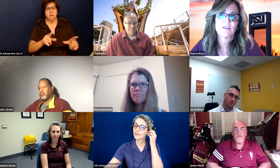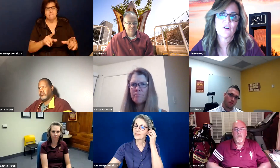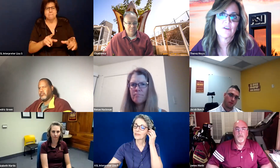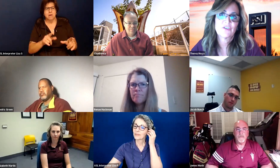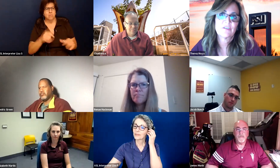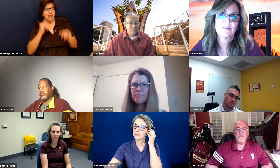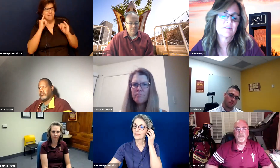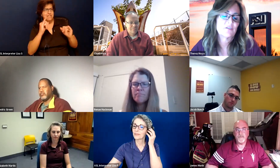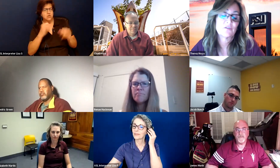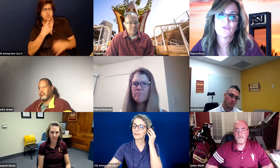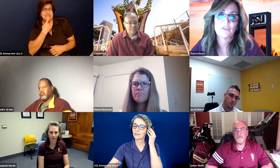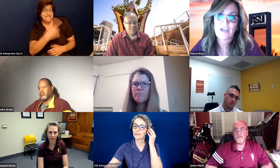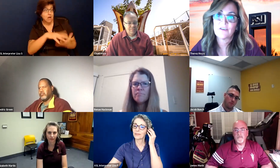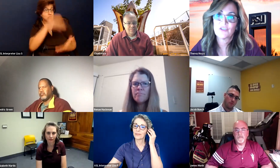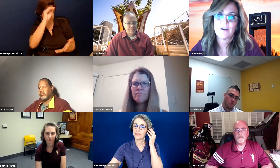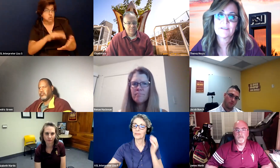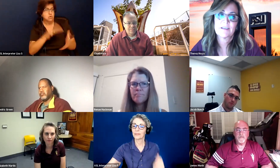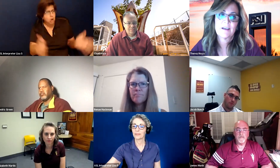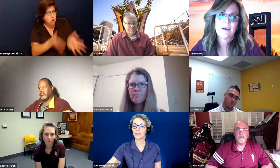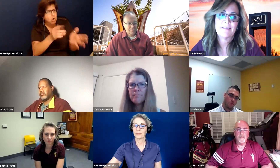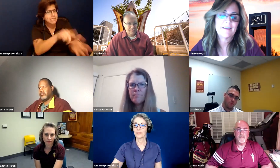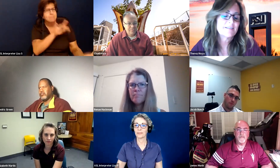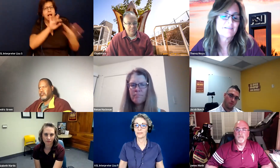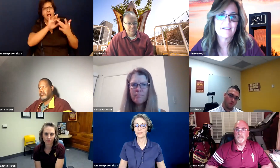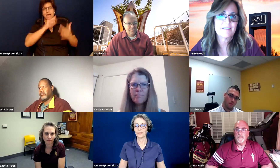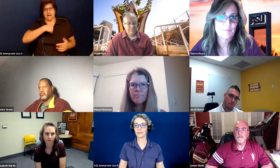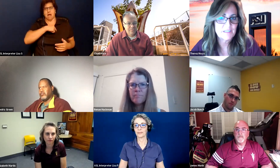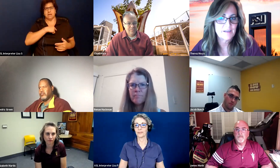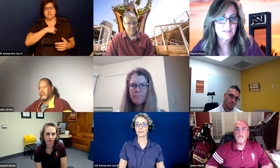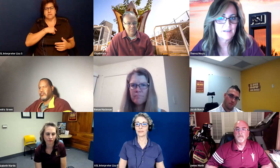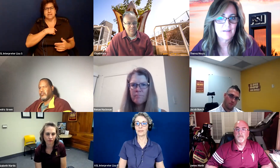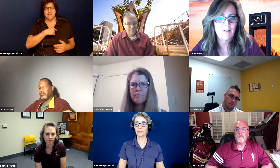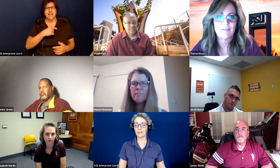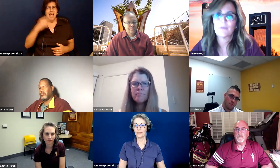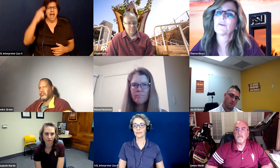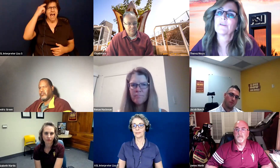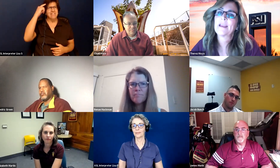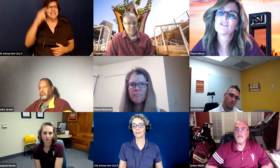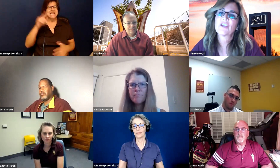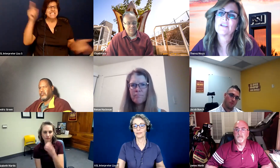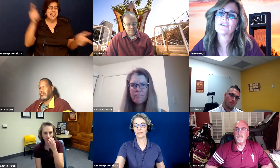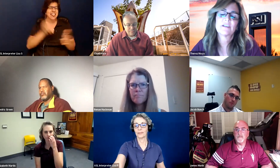encouraged the students to reach out to us. I think it's less stigmatizing now. I think with our name change,